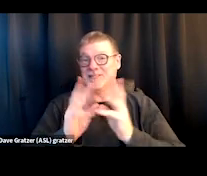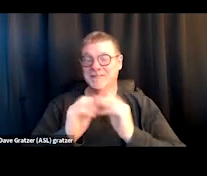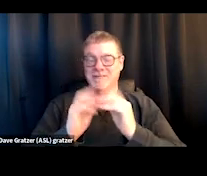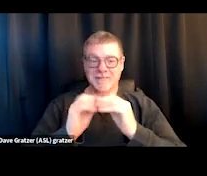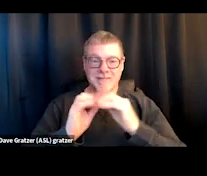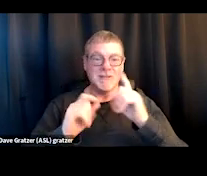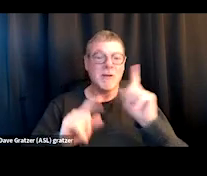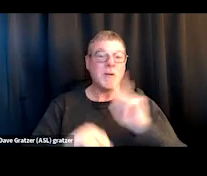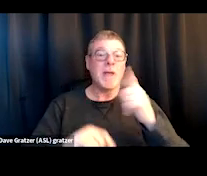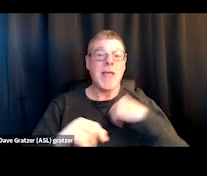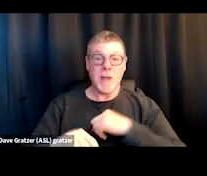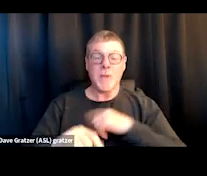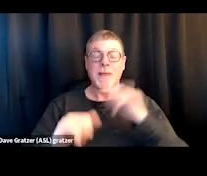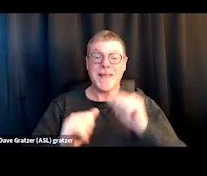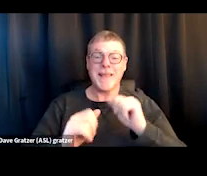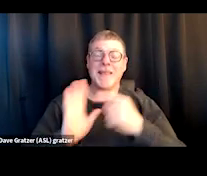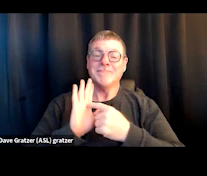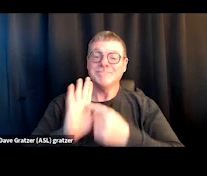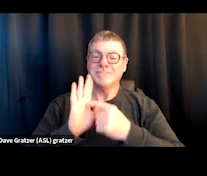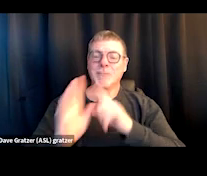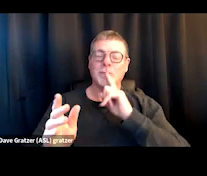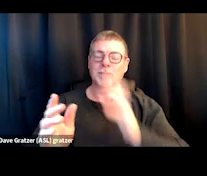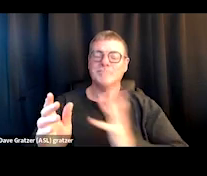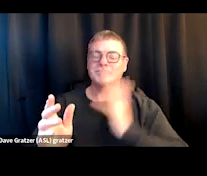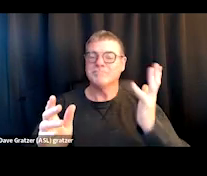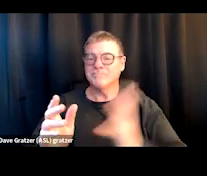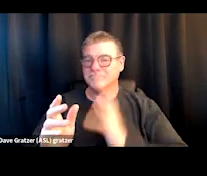where we get to feature some really prominent organizations